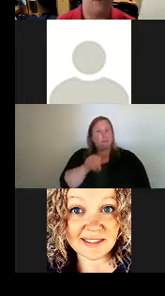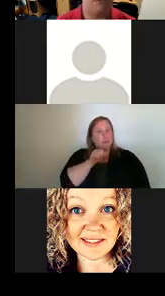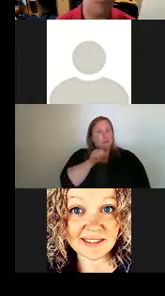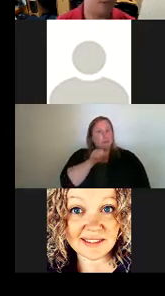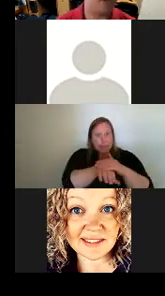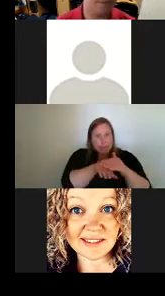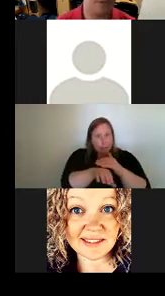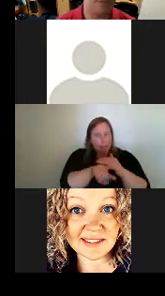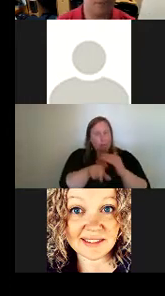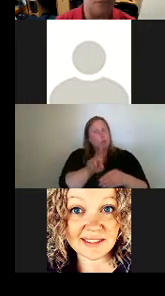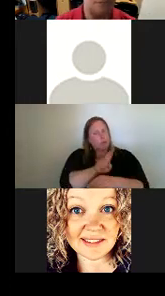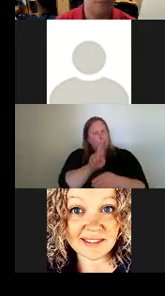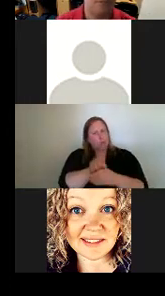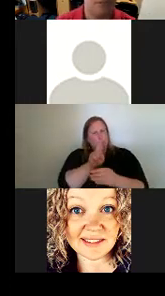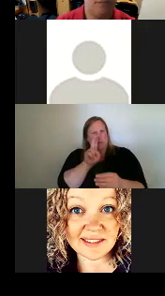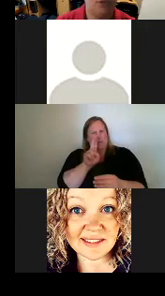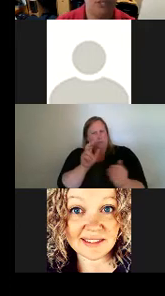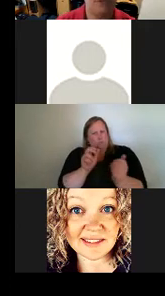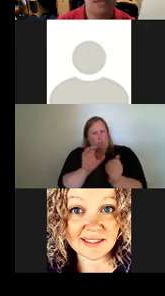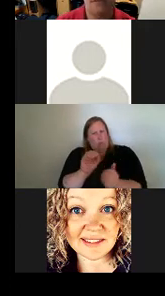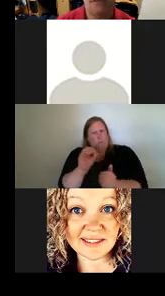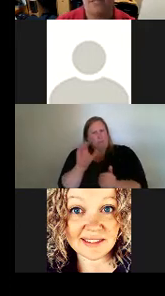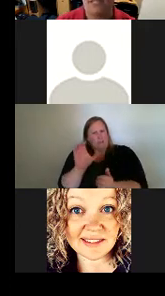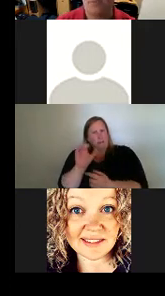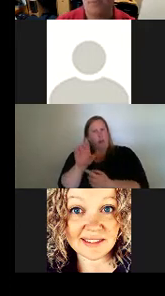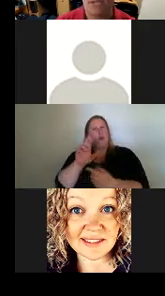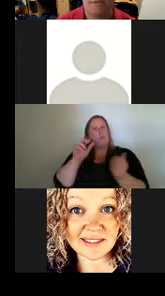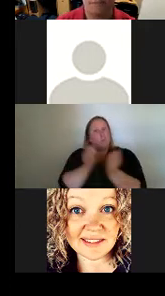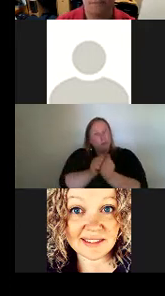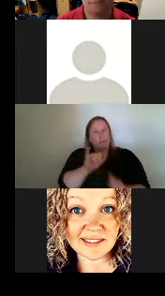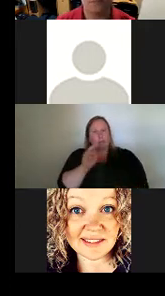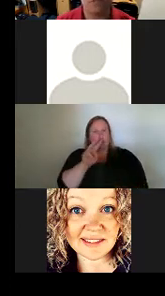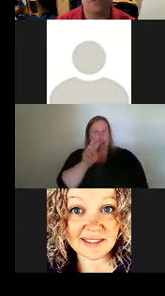WITH JAWS TO OCR THAT IN ACCESSIBLE PDF.